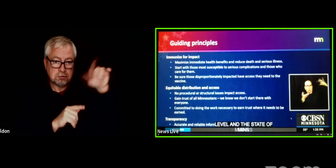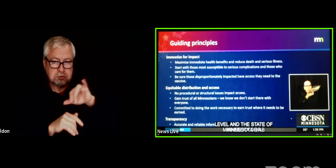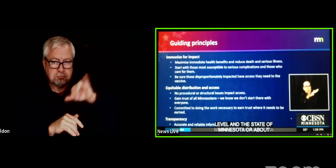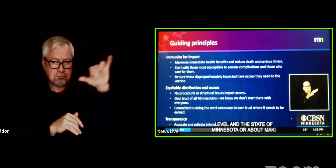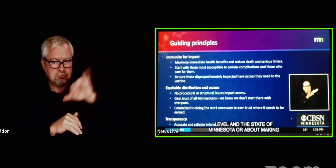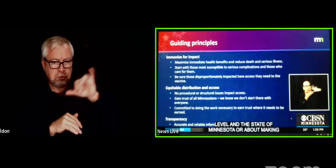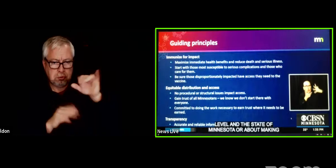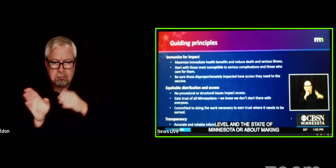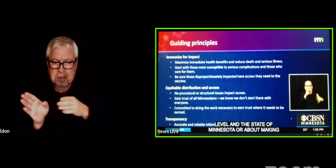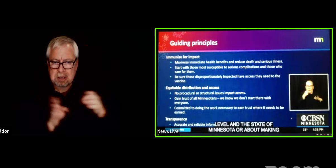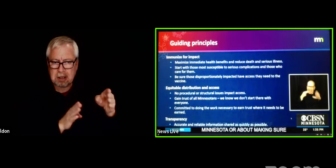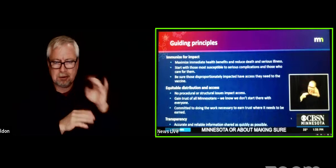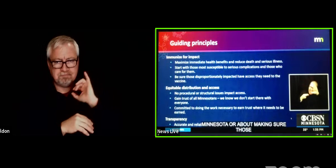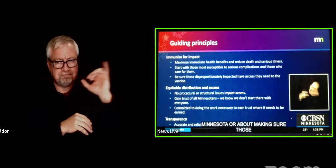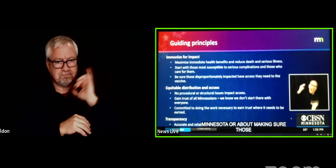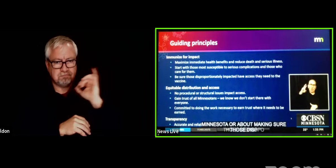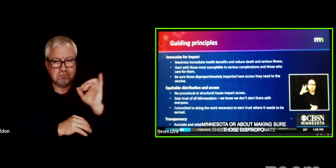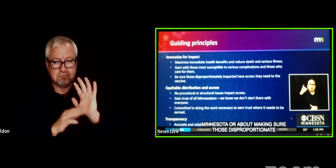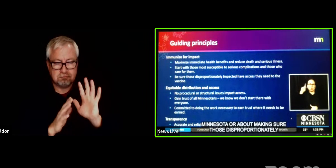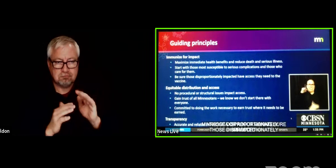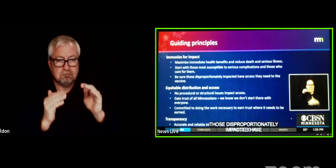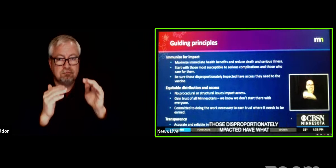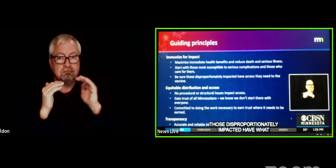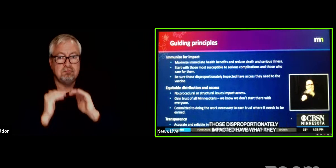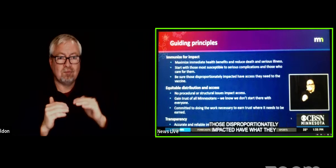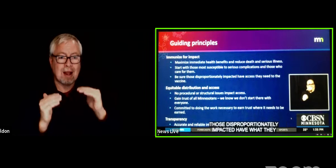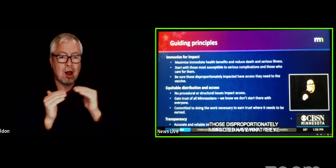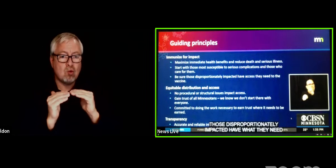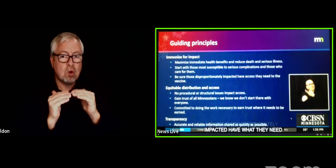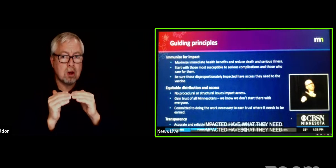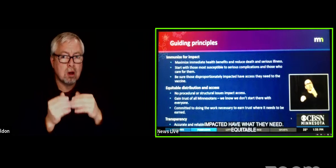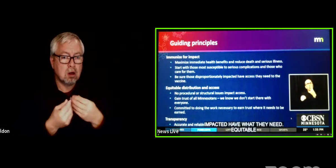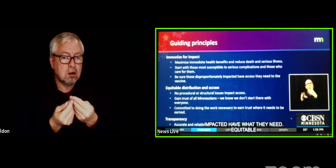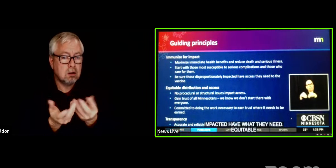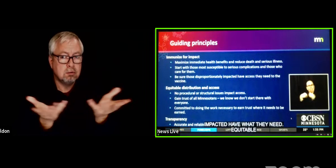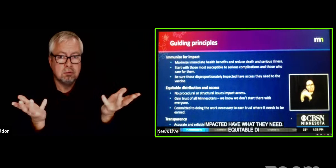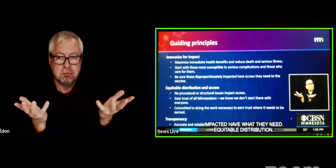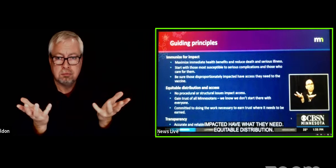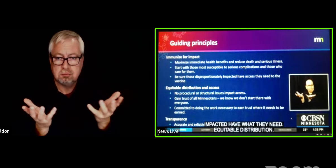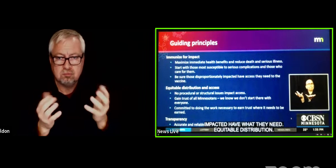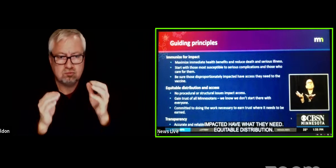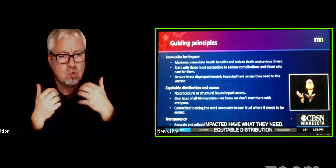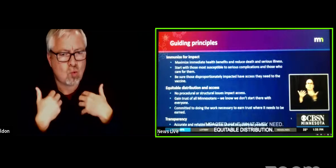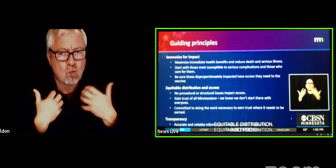EQUITABLE DISTRIBUTION. NO PROCEDURAL STRUCTURAL ISSUES TO IMPACT ACCESS. THIS NEXT ONE'S IMPORTANT, MINNESOTANS.